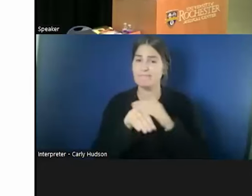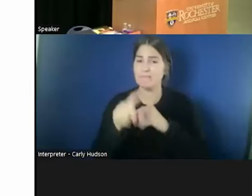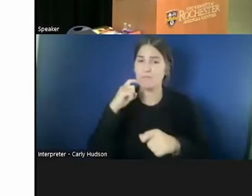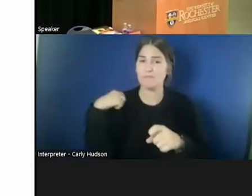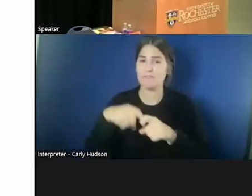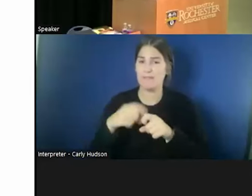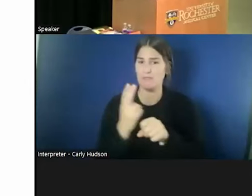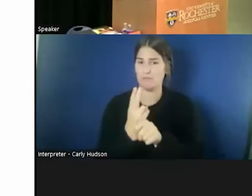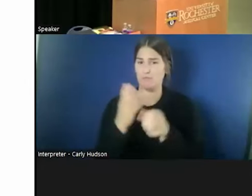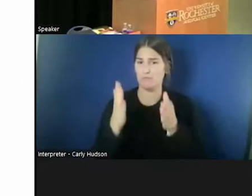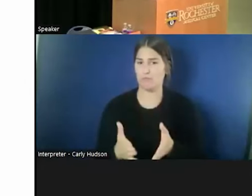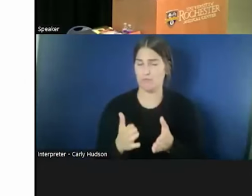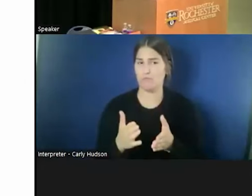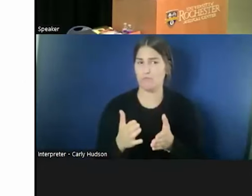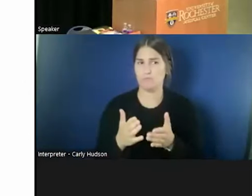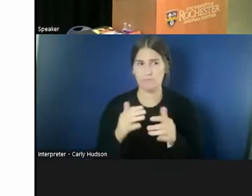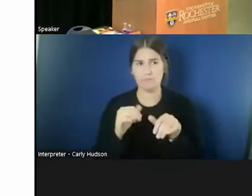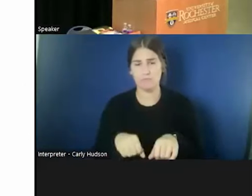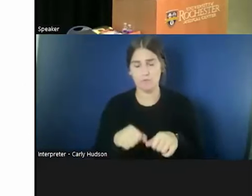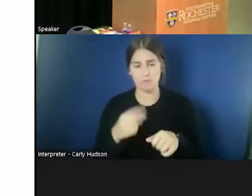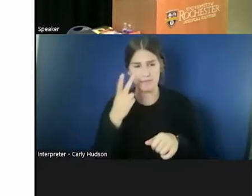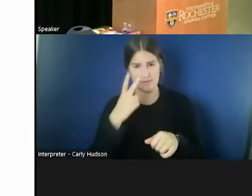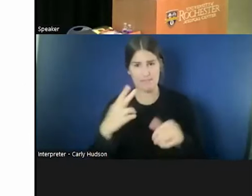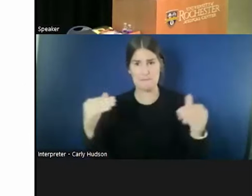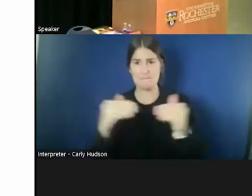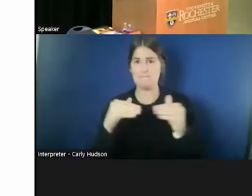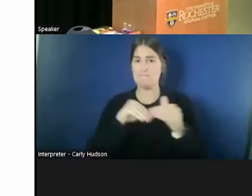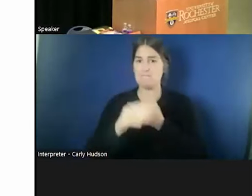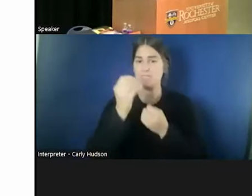to the information and were able to provide the information so this alarmed me and thankfully it